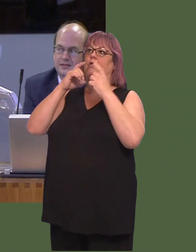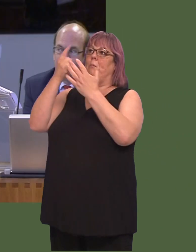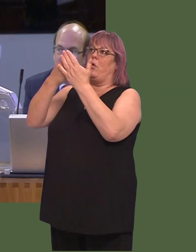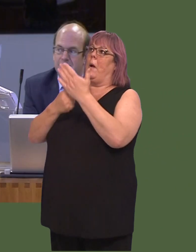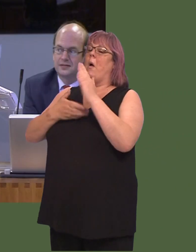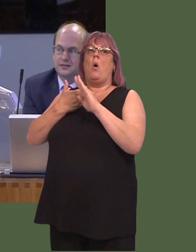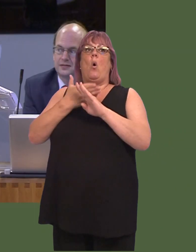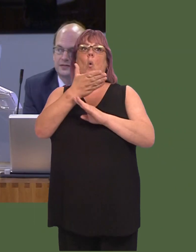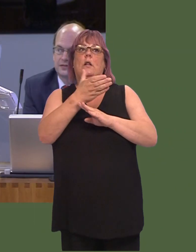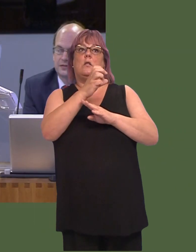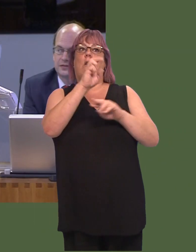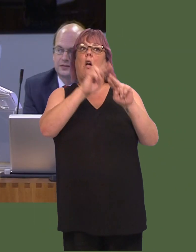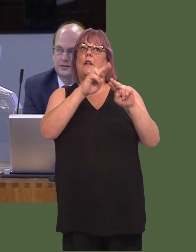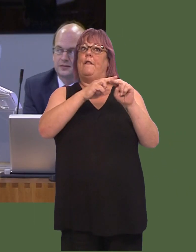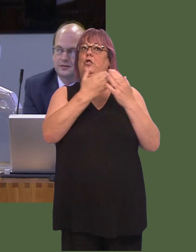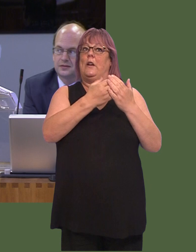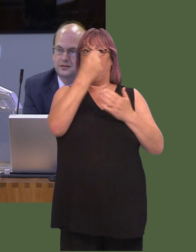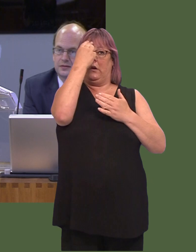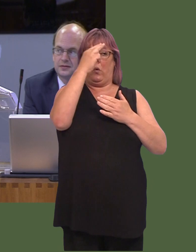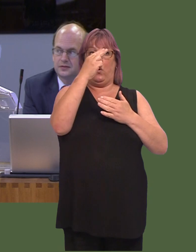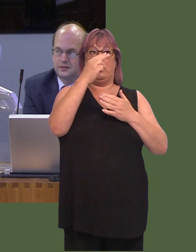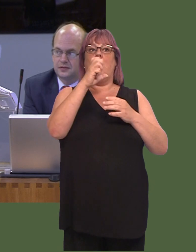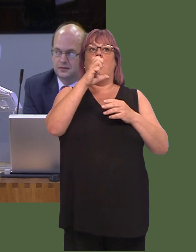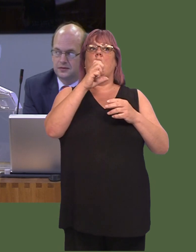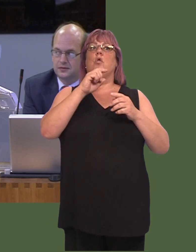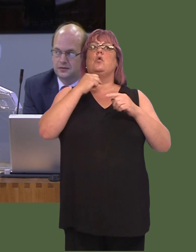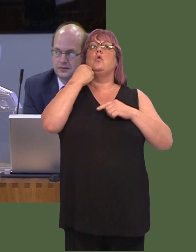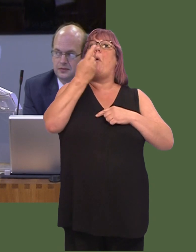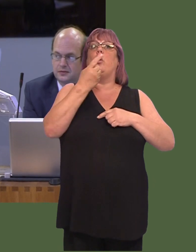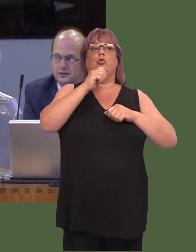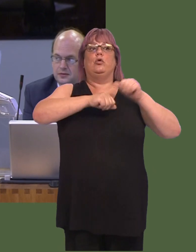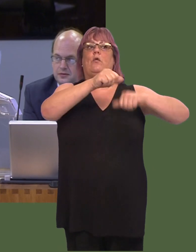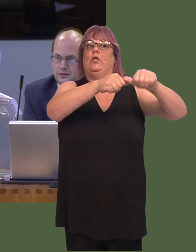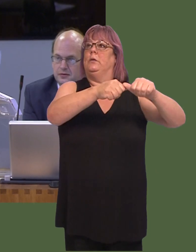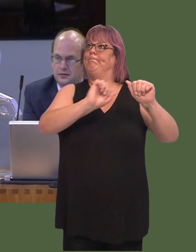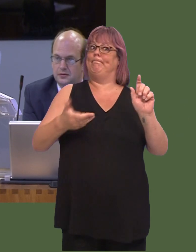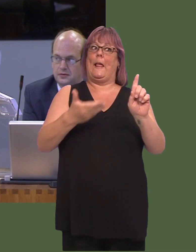I visited a charity in Cardiff North recently, Tomorrow's Generation, and they specialise